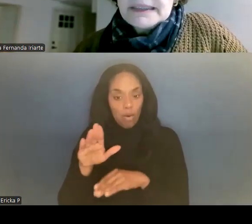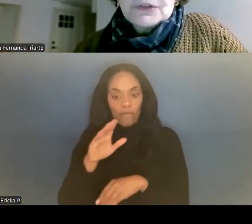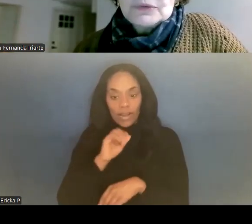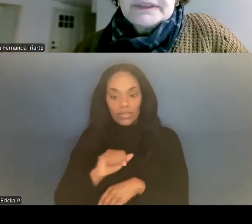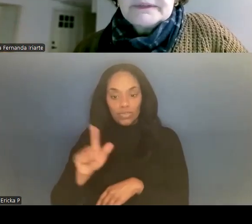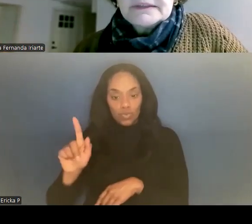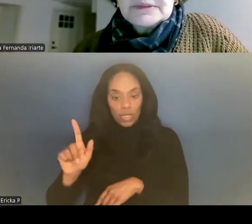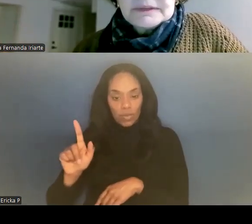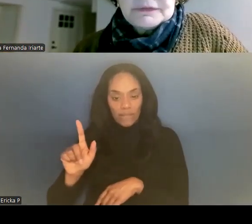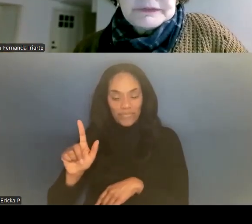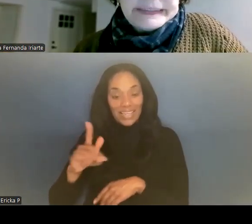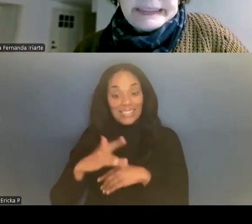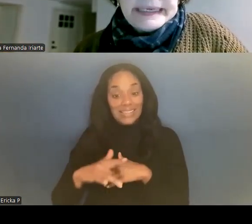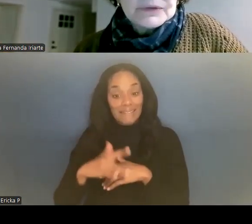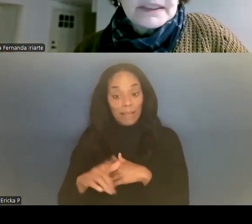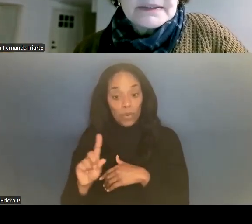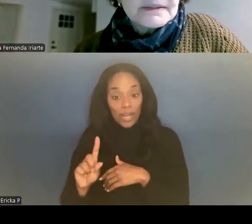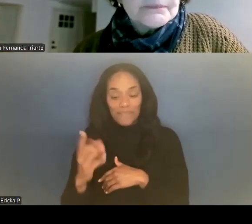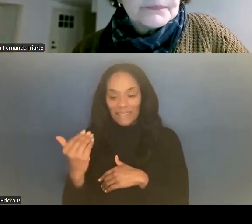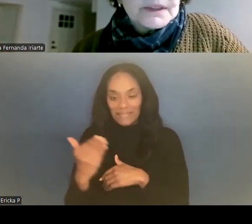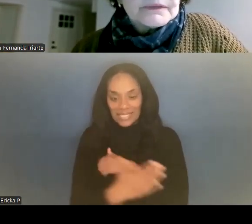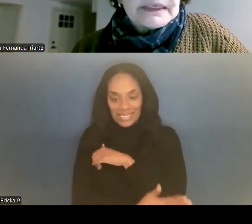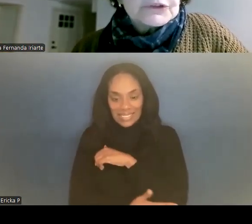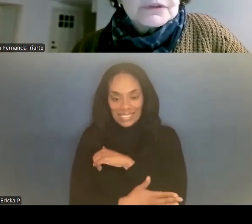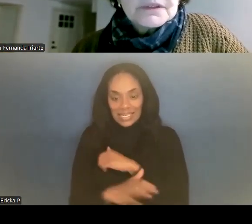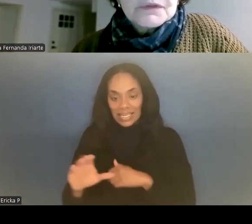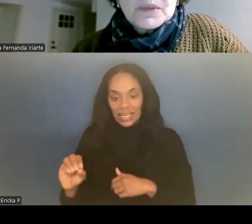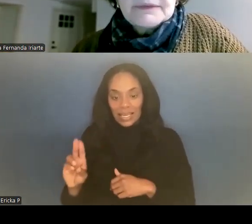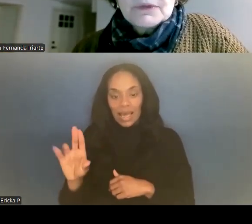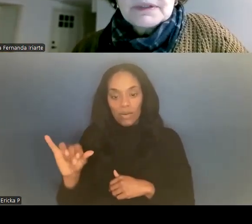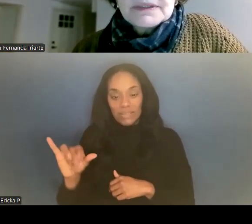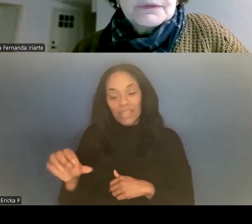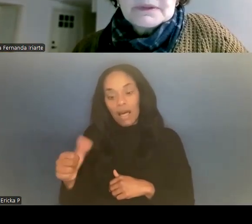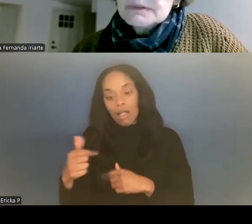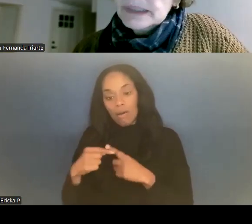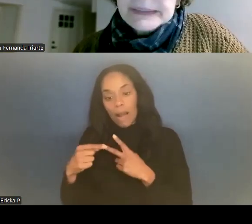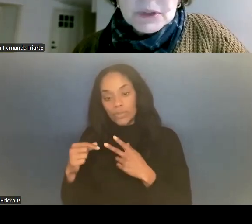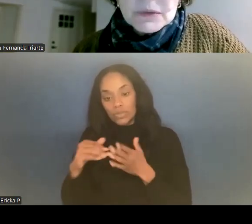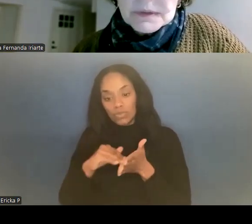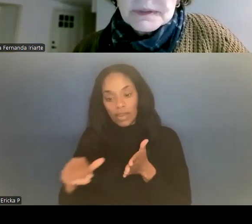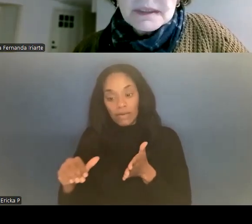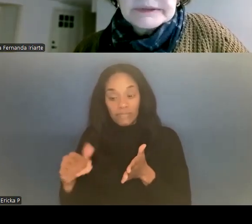And it's only available in 15 counties. The Alternatives Waiver is for anyone who's disabled,